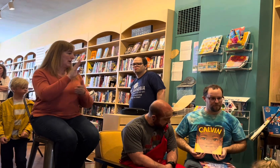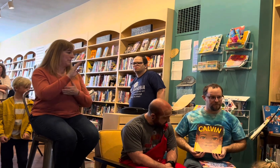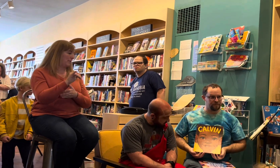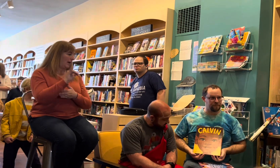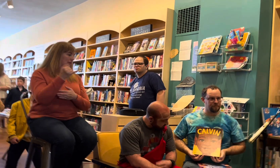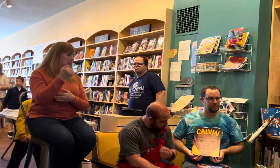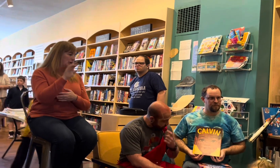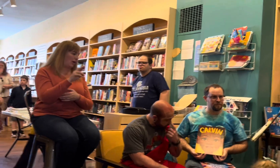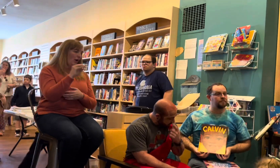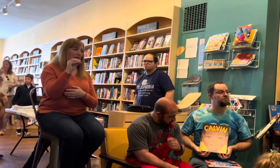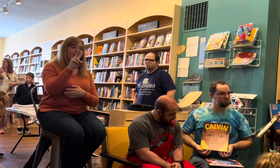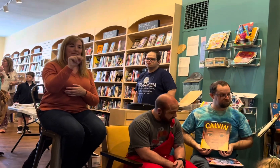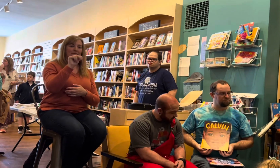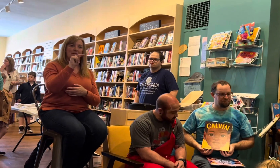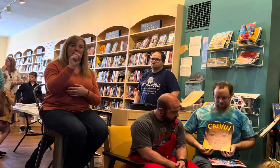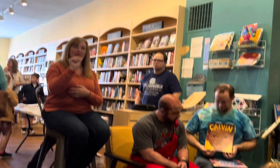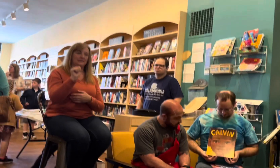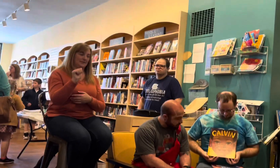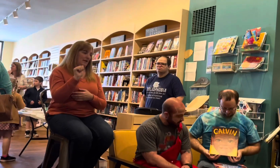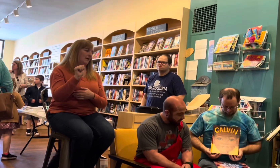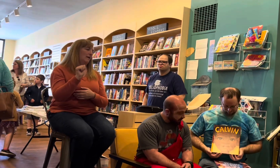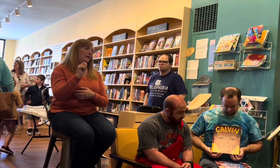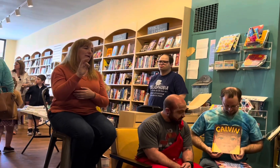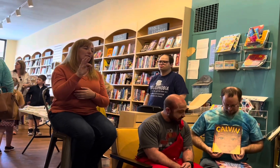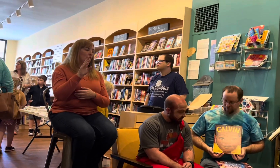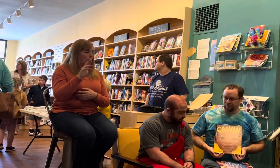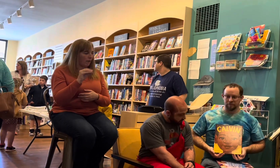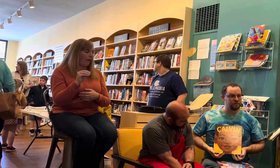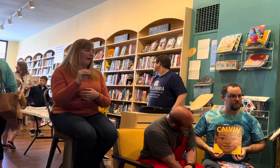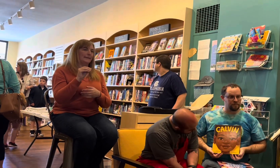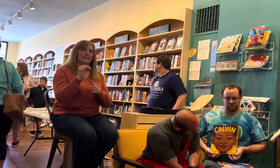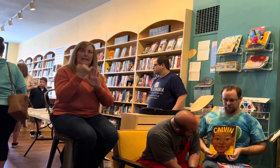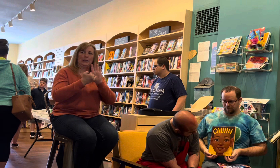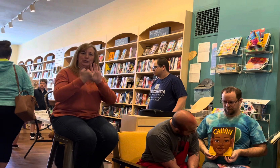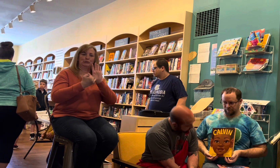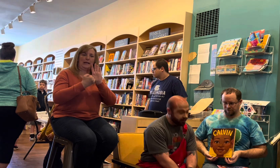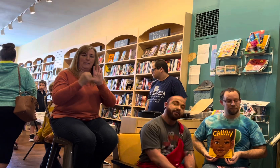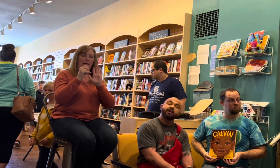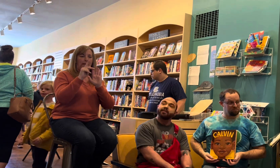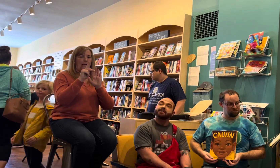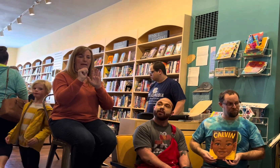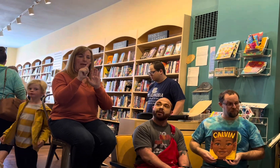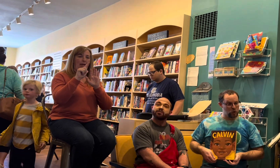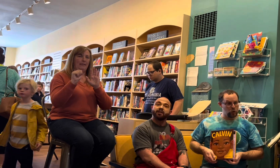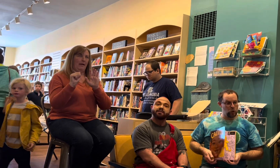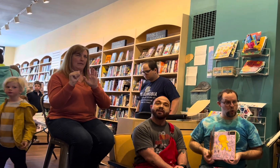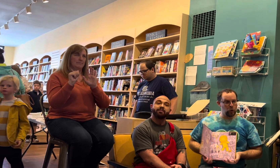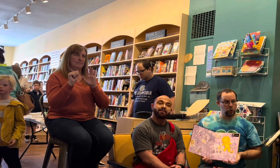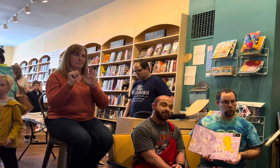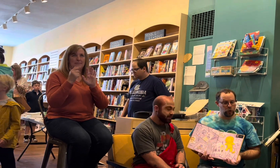Vanessa Ford and illustrated by Kayla Harren. I think that's how you pronounce her last name.